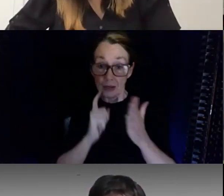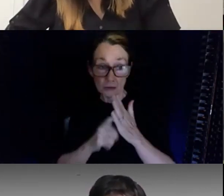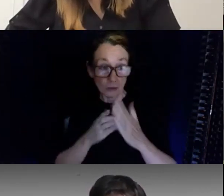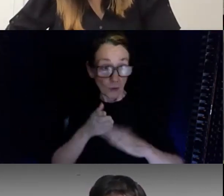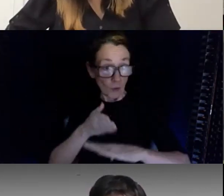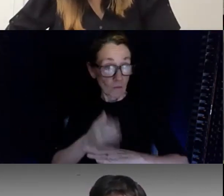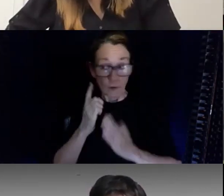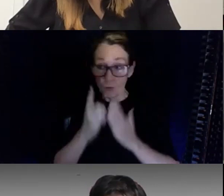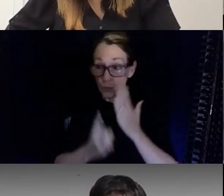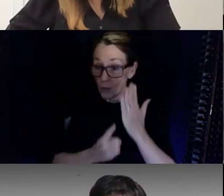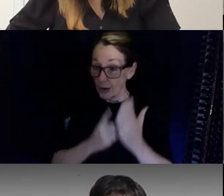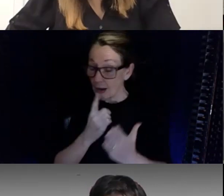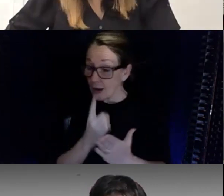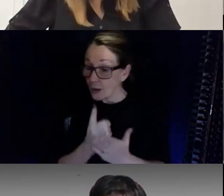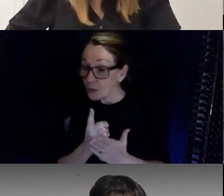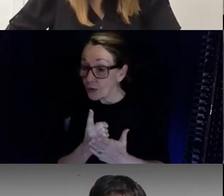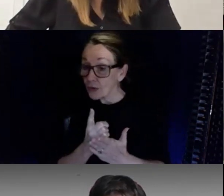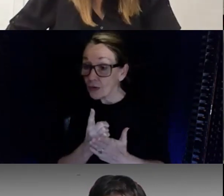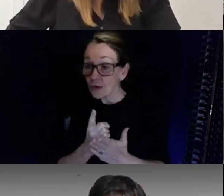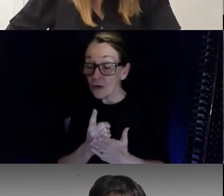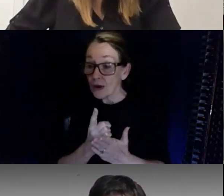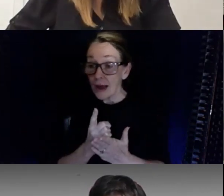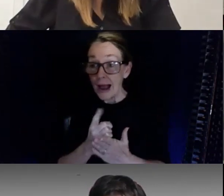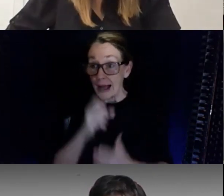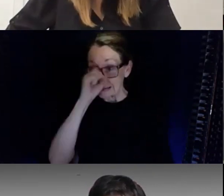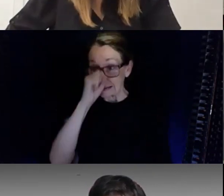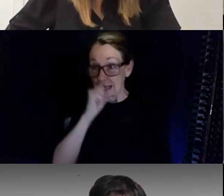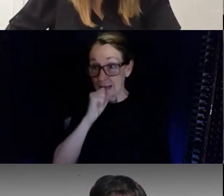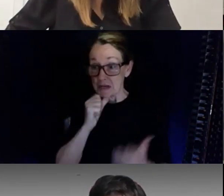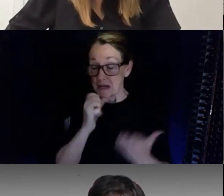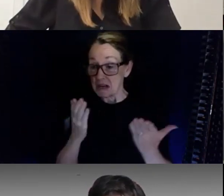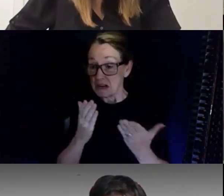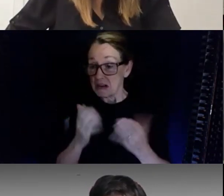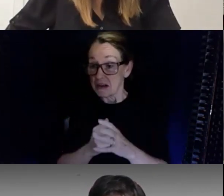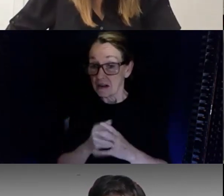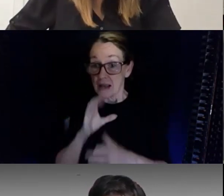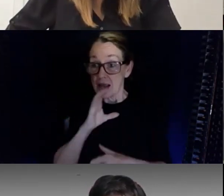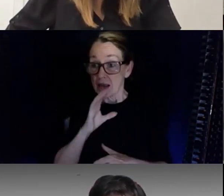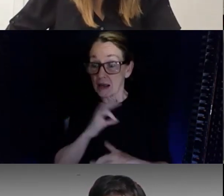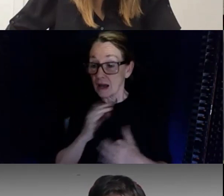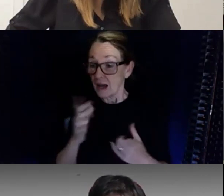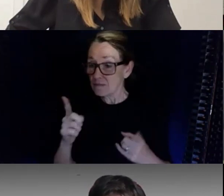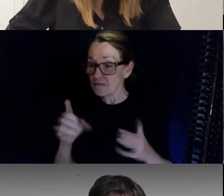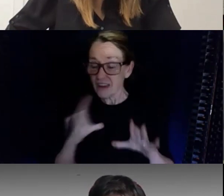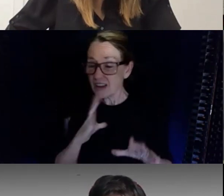TRYING TIMES, WE APPRECIATE IT.